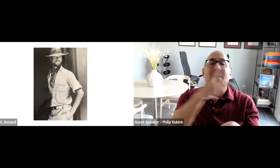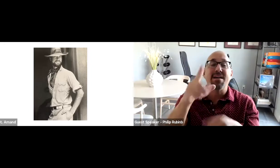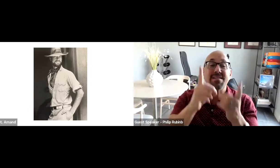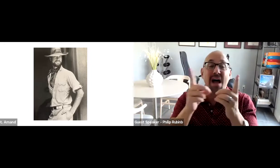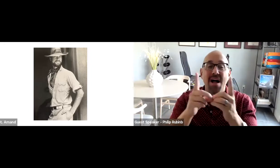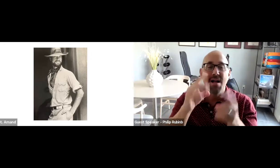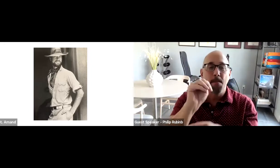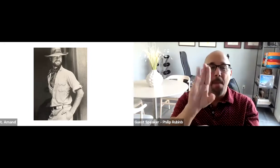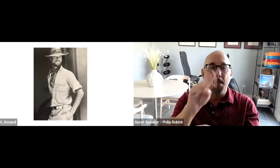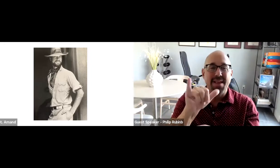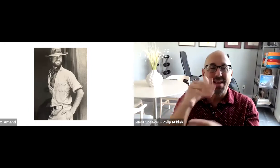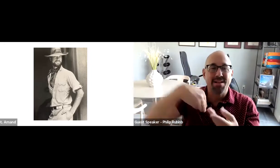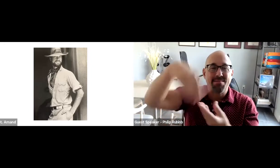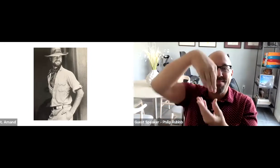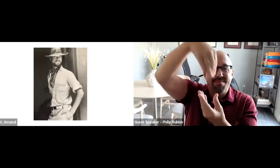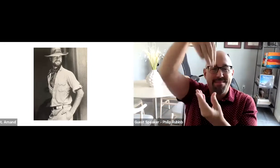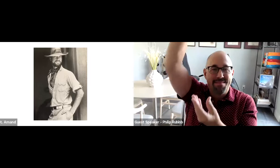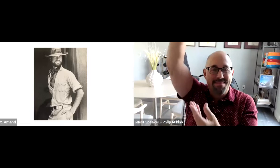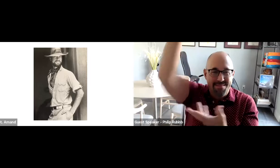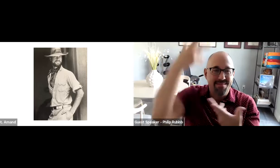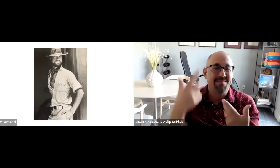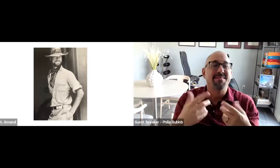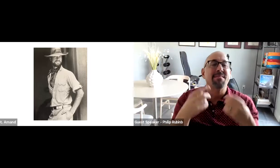and just looking at her was amazing.